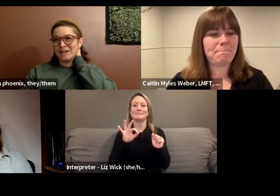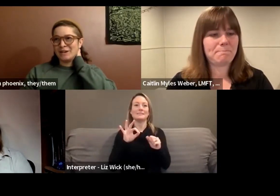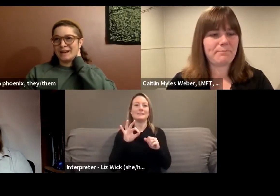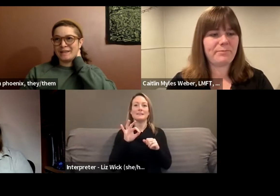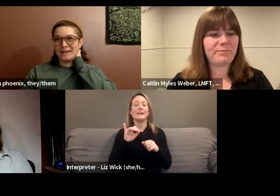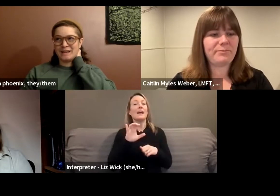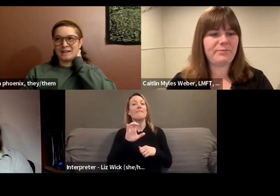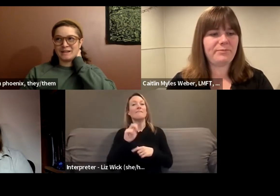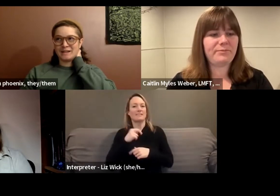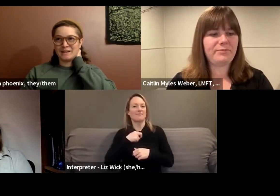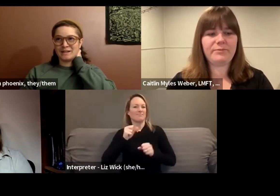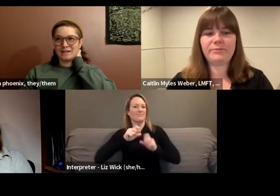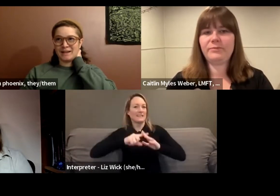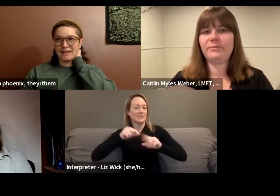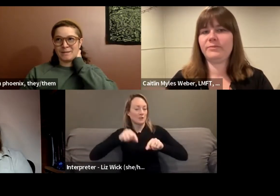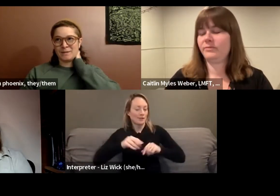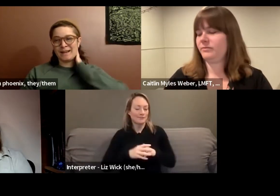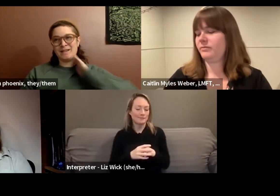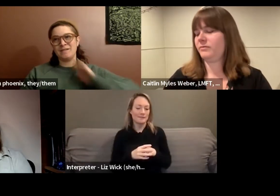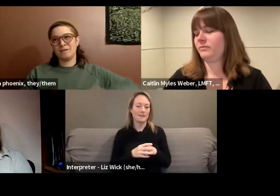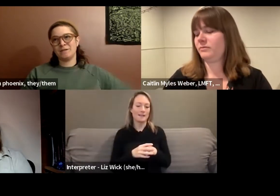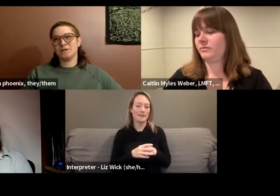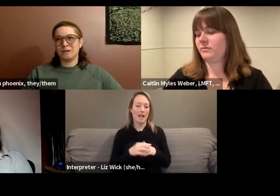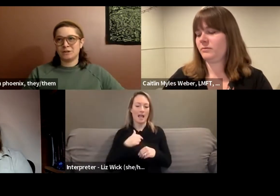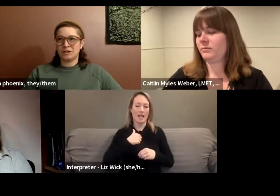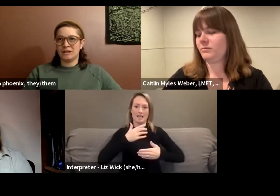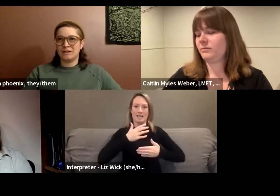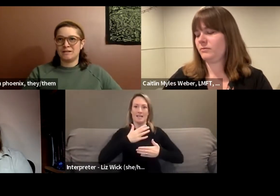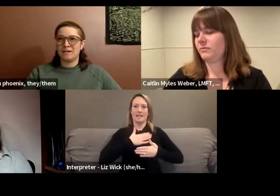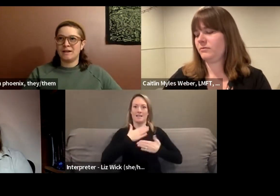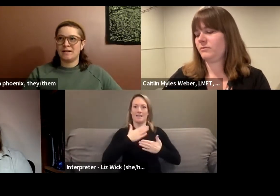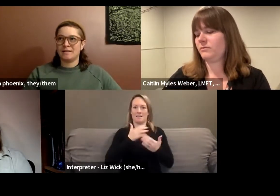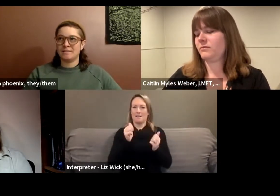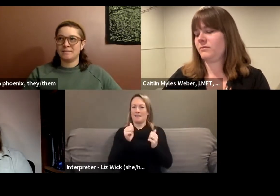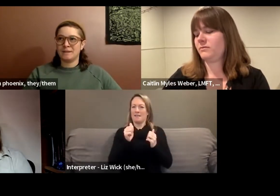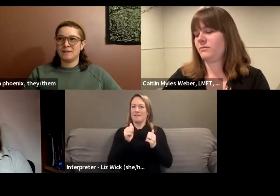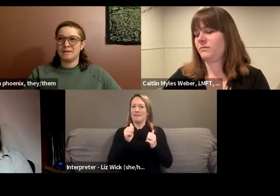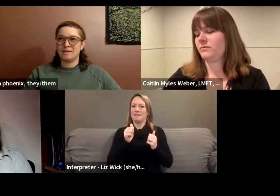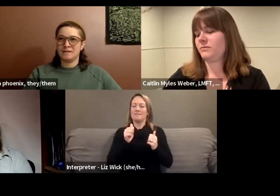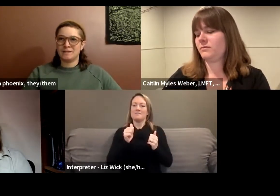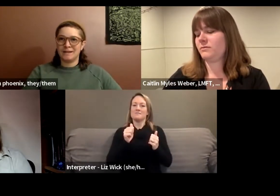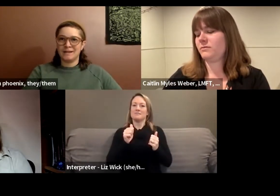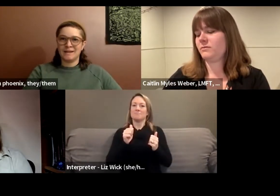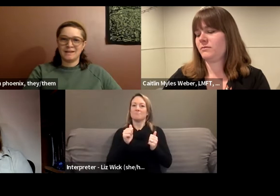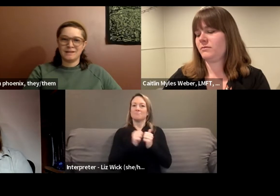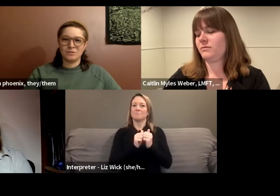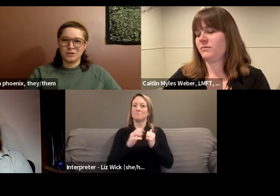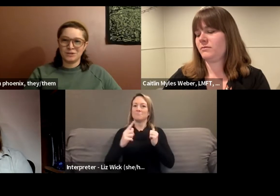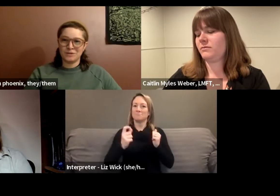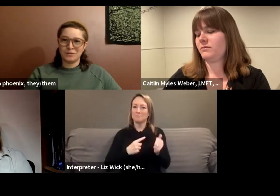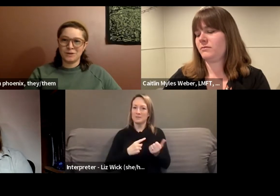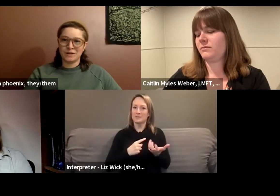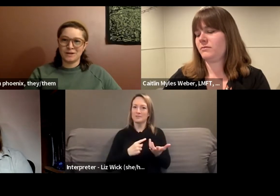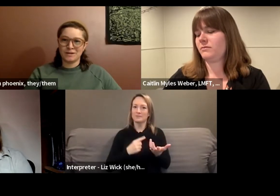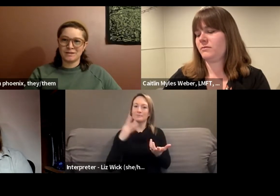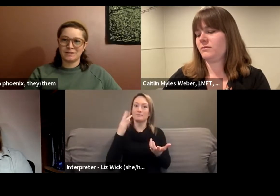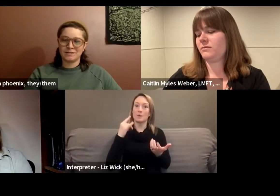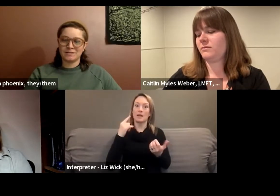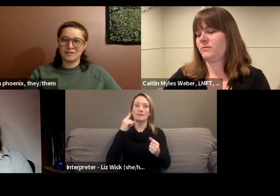You know, I think, I'm glad for this question because I think so much of the work,